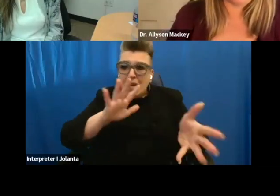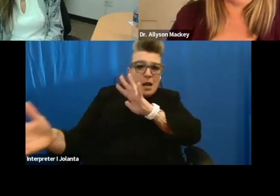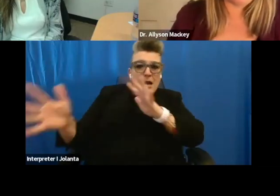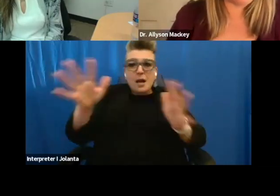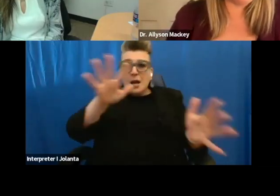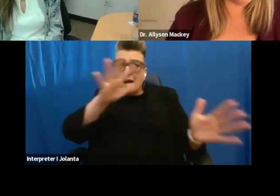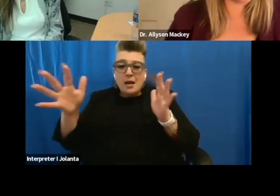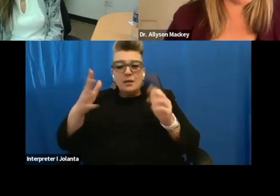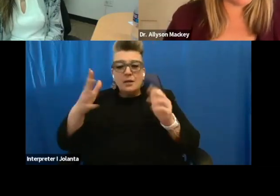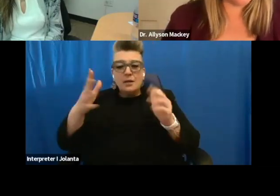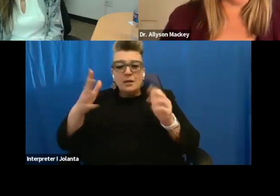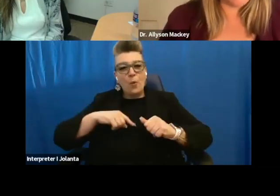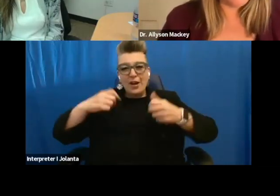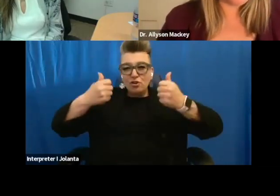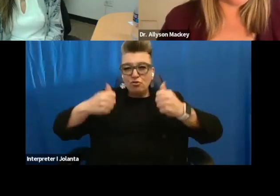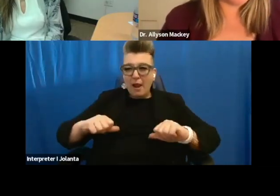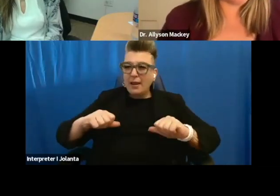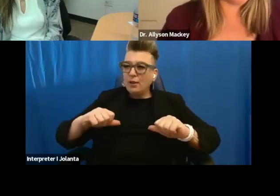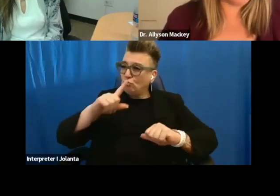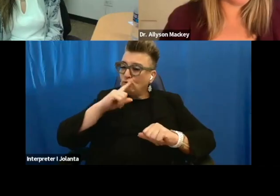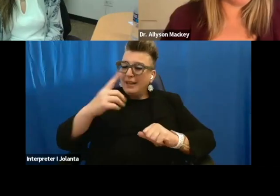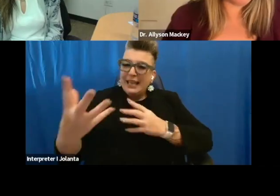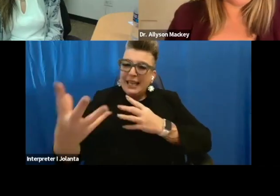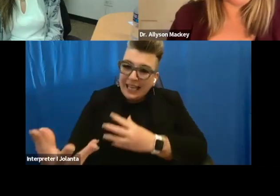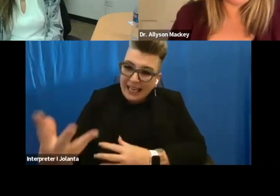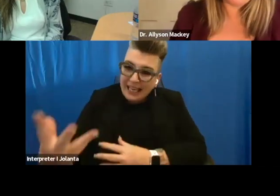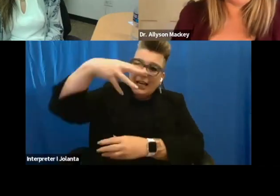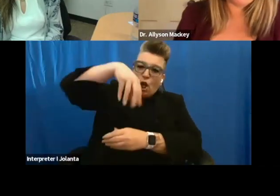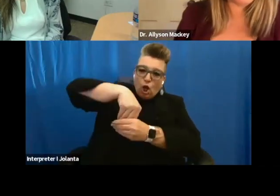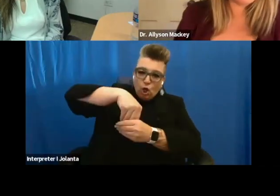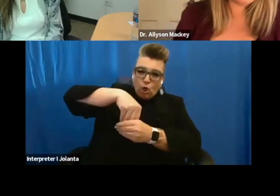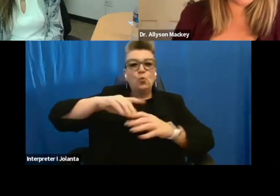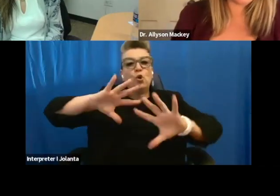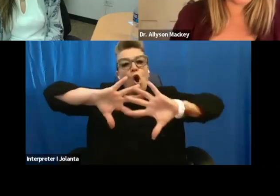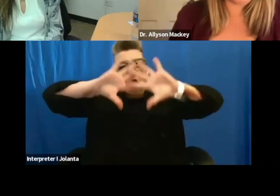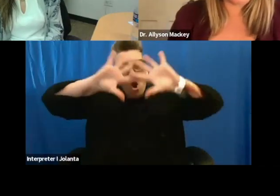make the paradigm more inclusive um so we can sort of better understand variability in kids